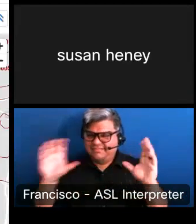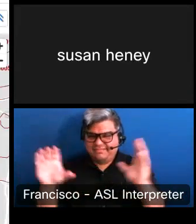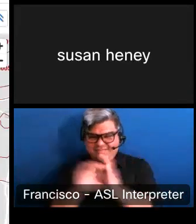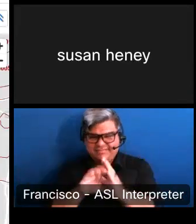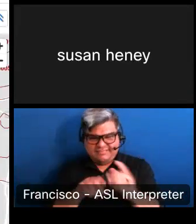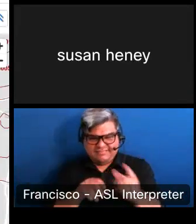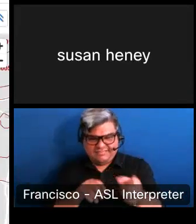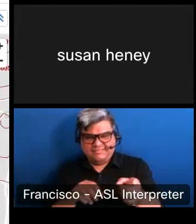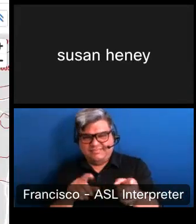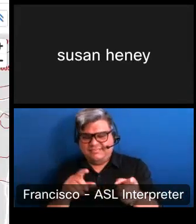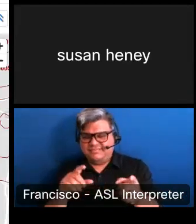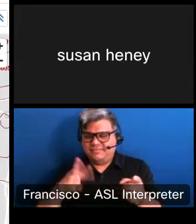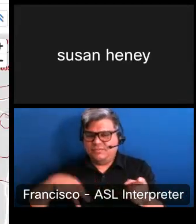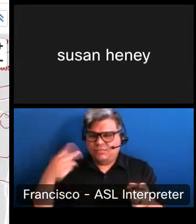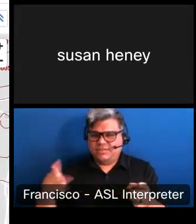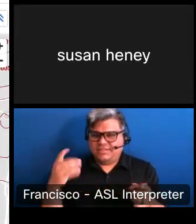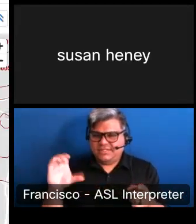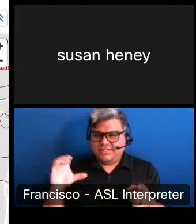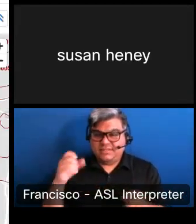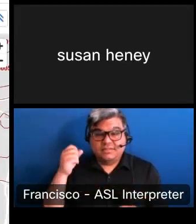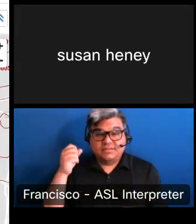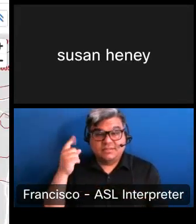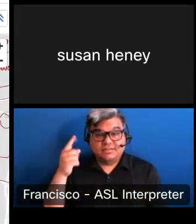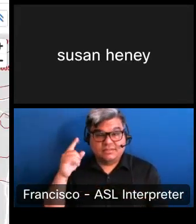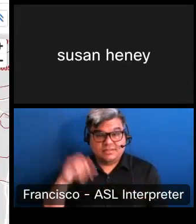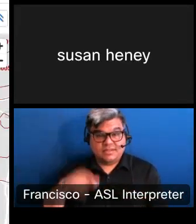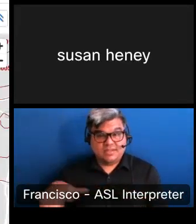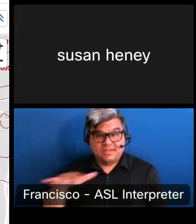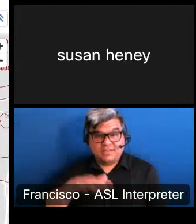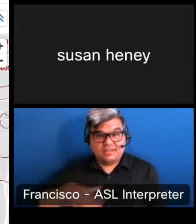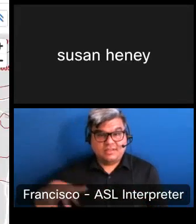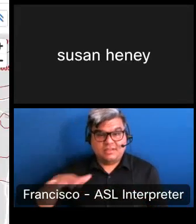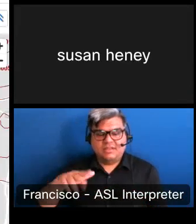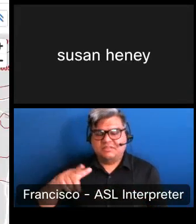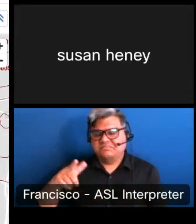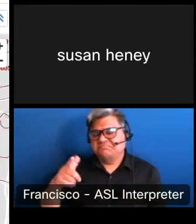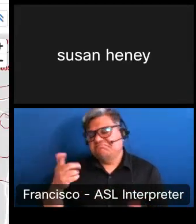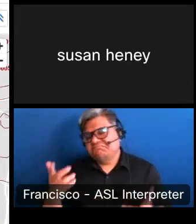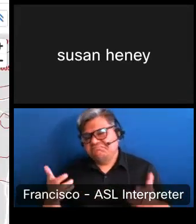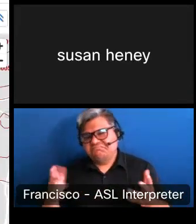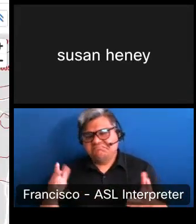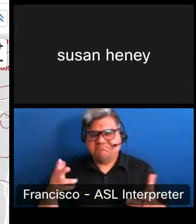and Washington DC is an area that looks to be about three-quarters of the square here,